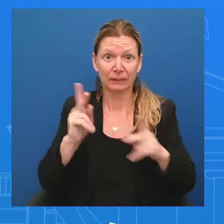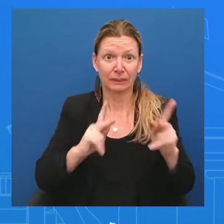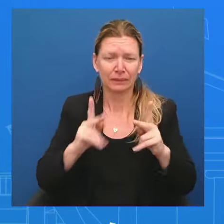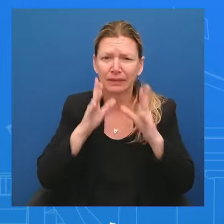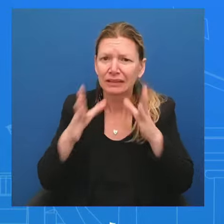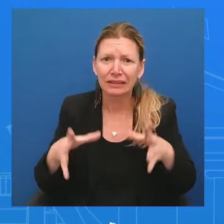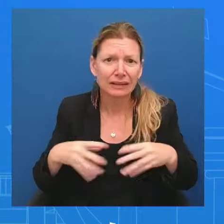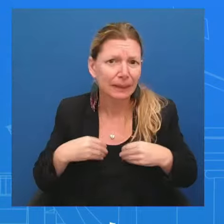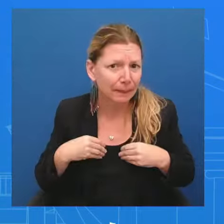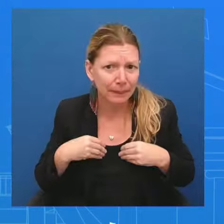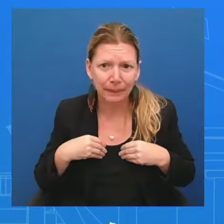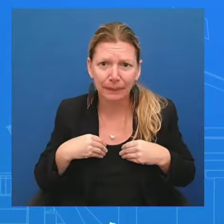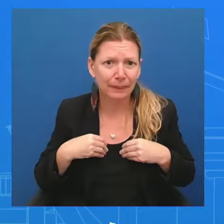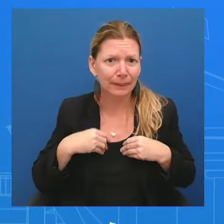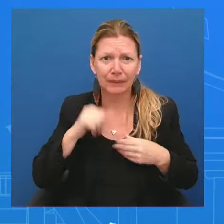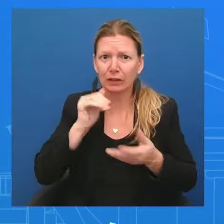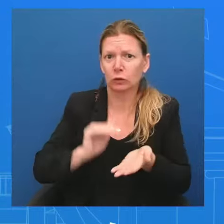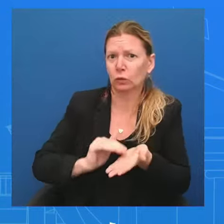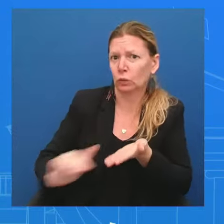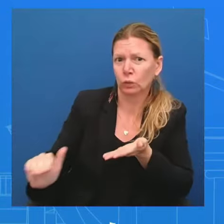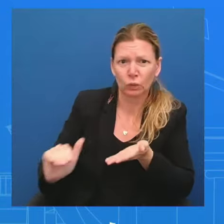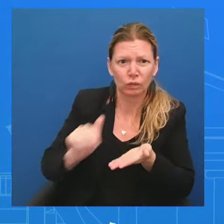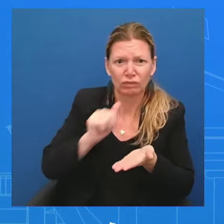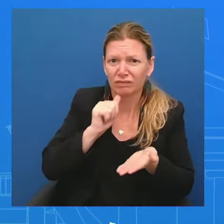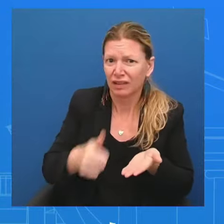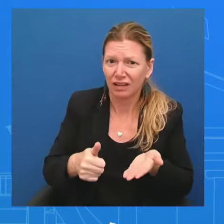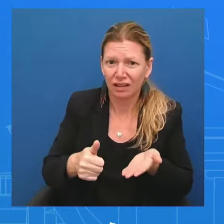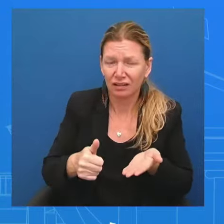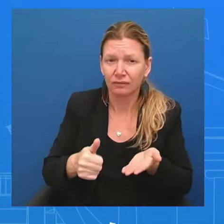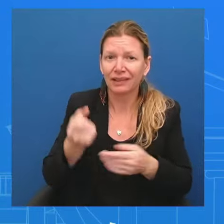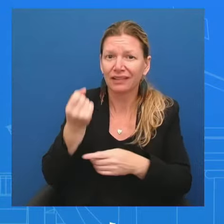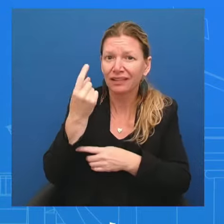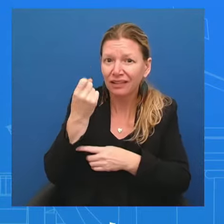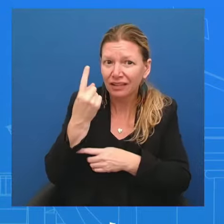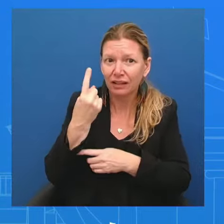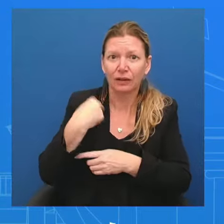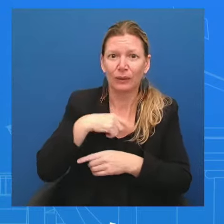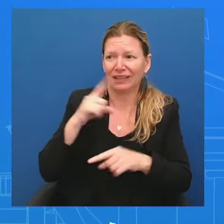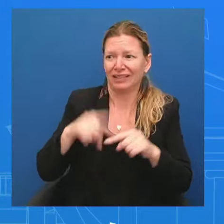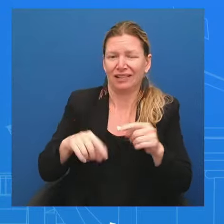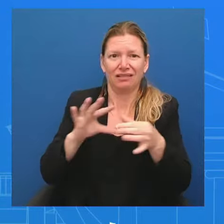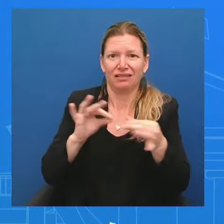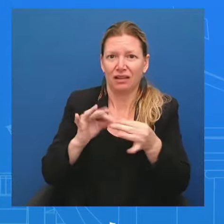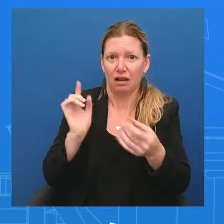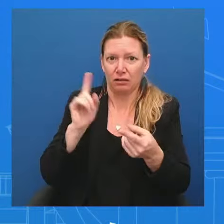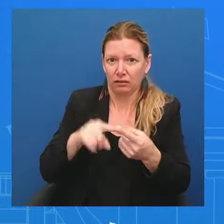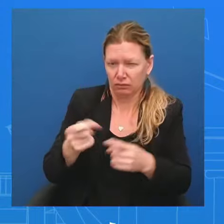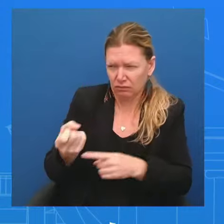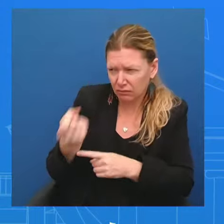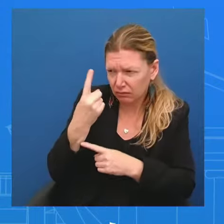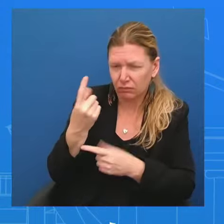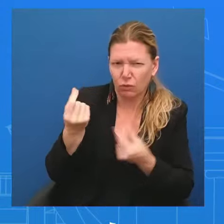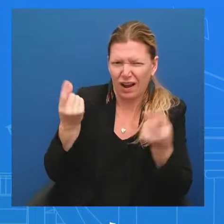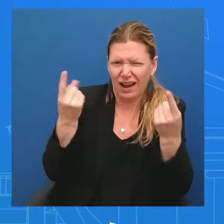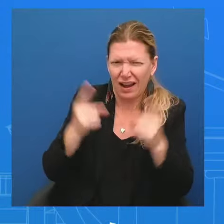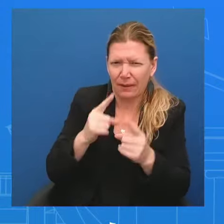but we have to understand what happened here. There's going to be an investigation. They've already said it was a tragic mistake. They're looking into it.